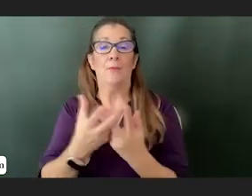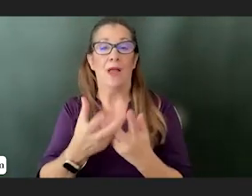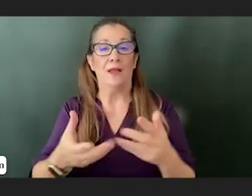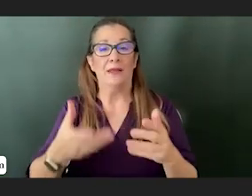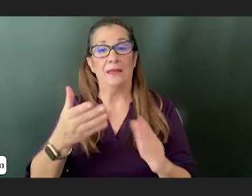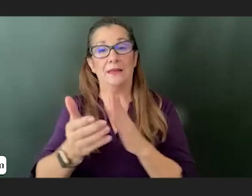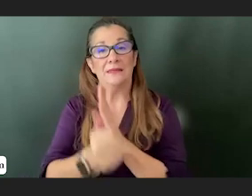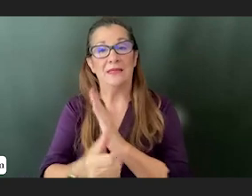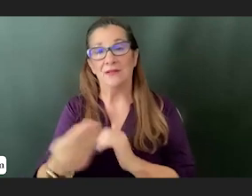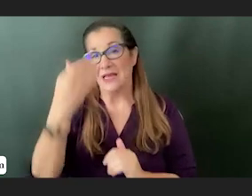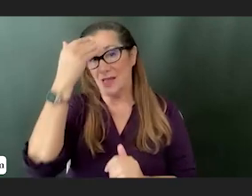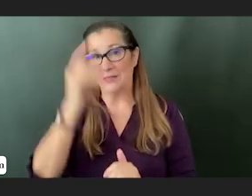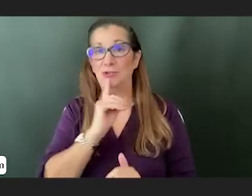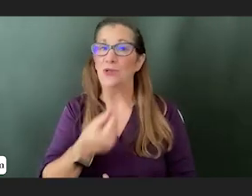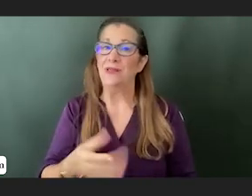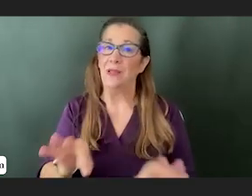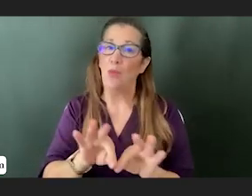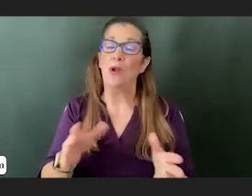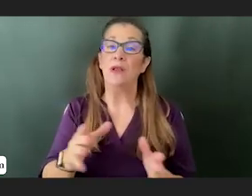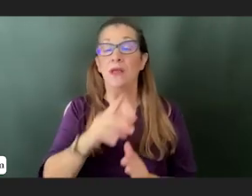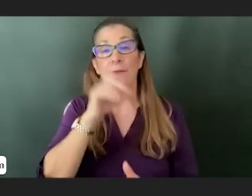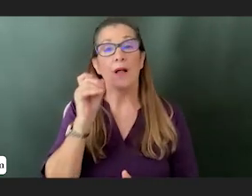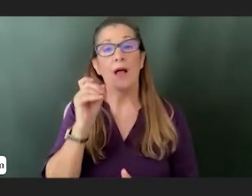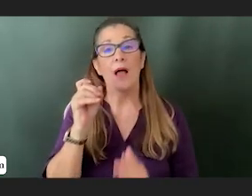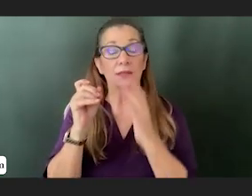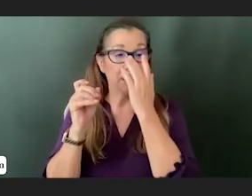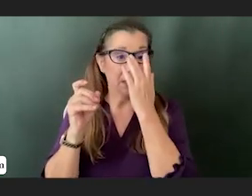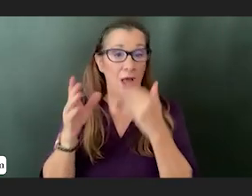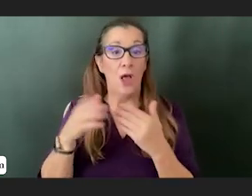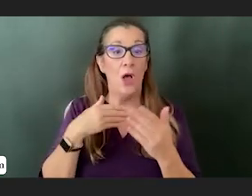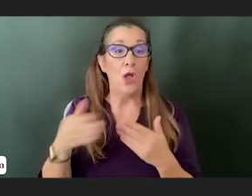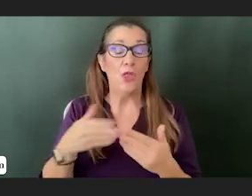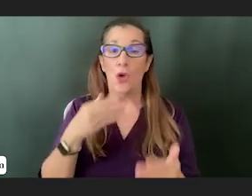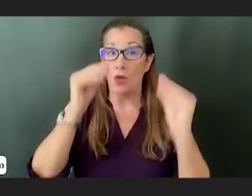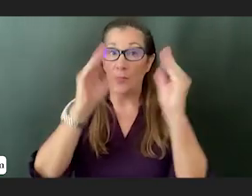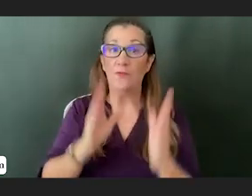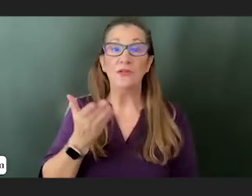And that's really important because although the professor may have gotten,